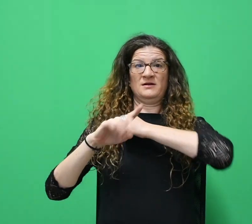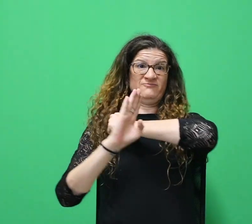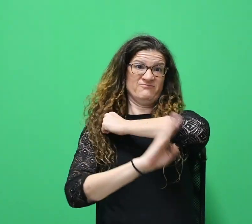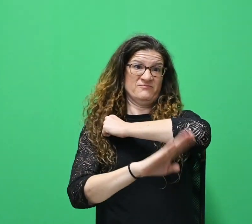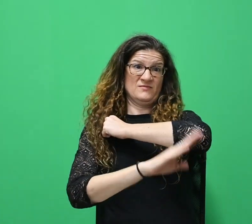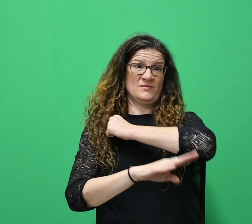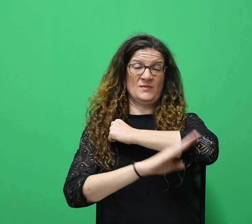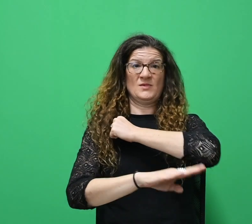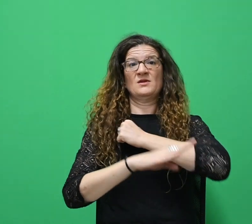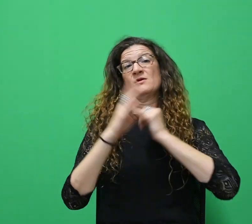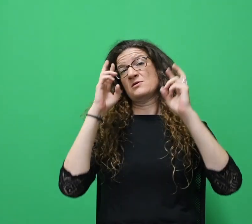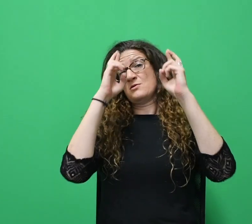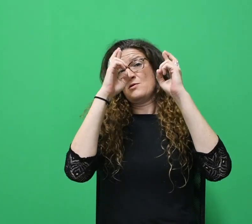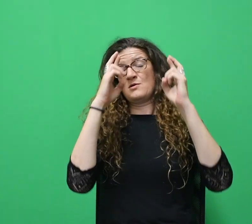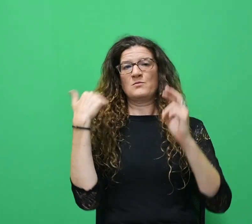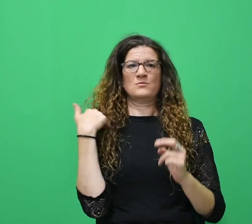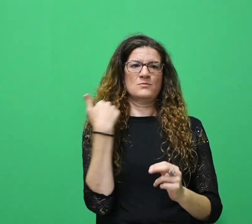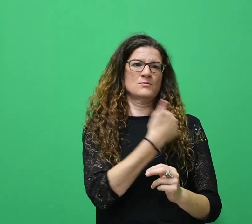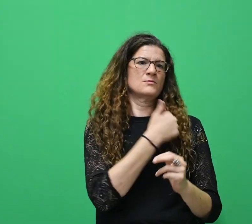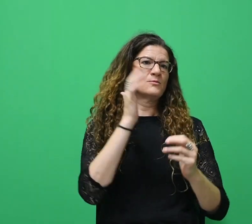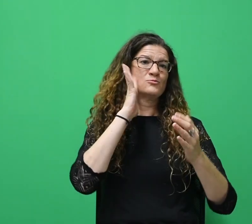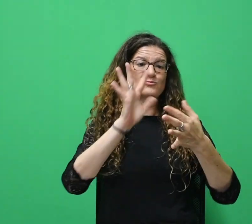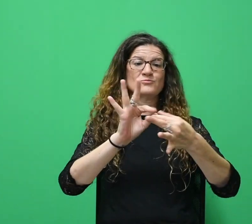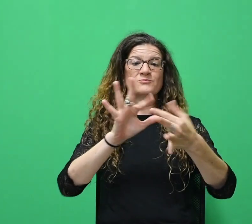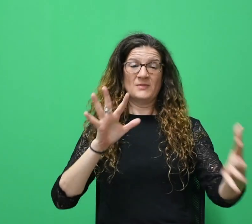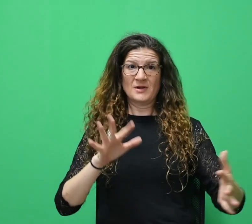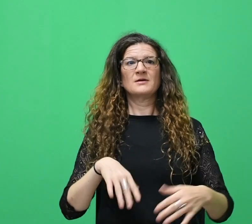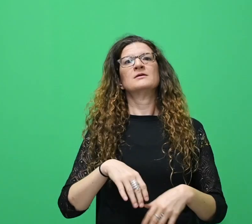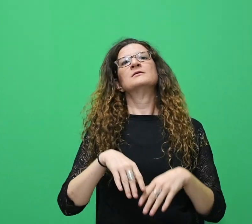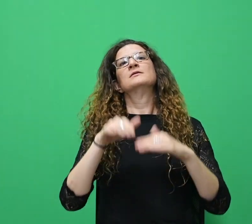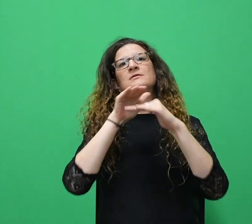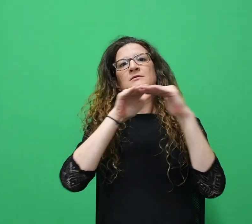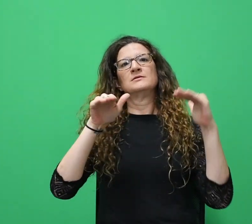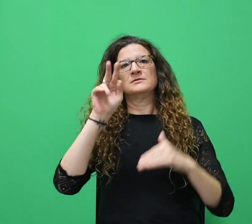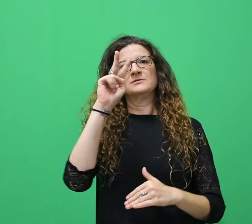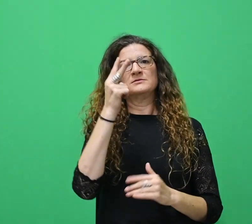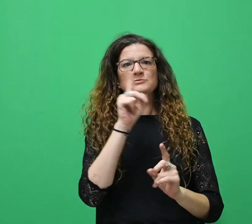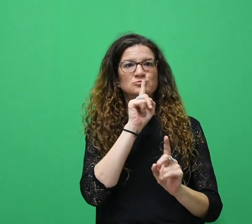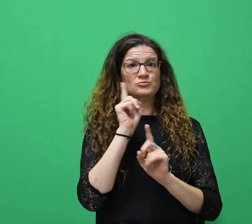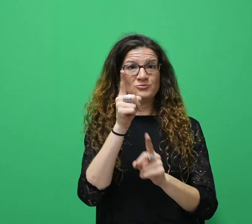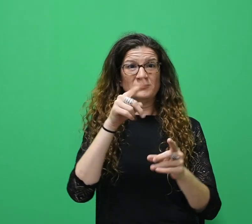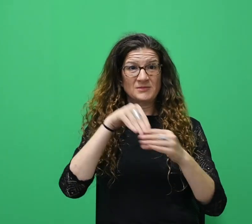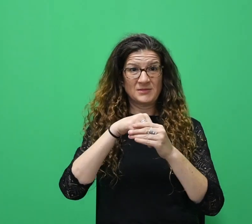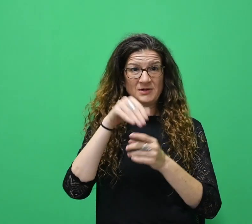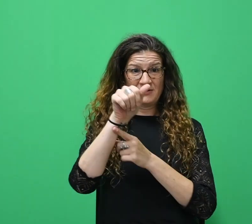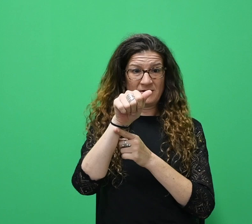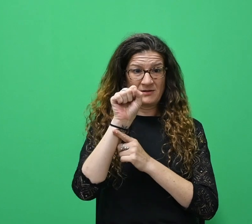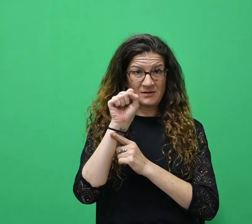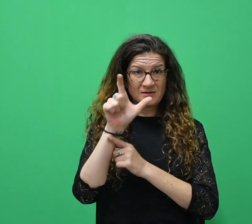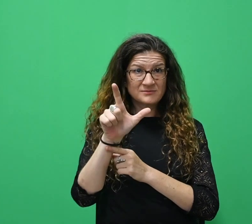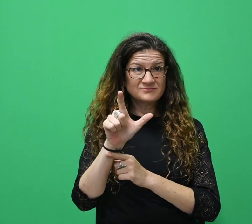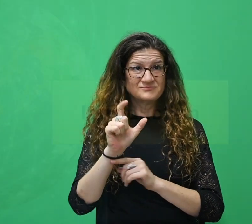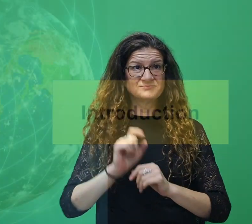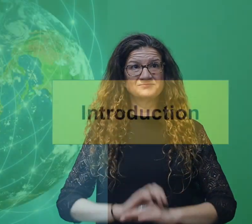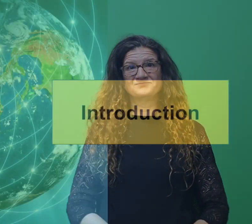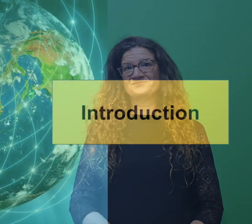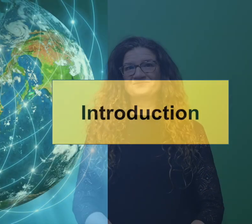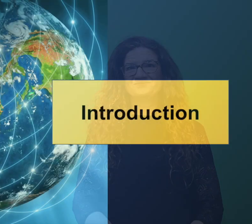This fall, it is hoped that we will release Stage 2 report in ASL.